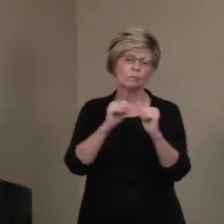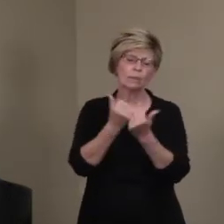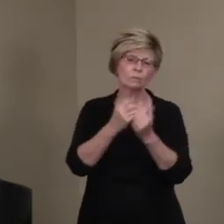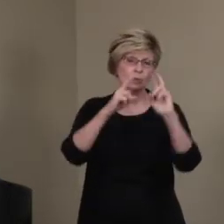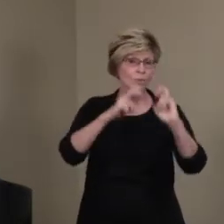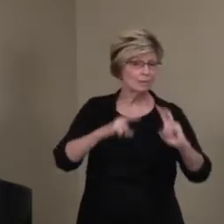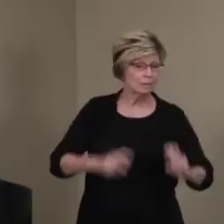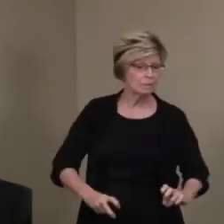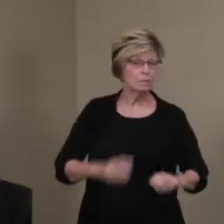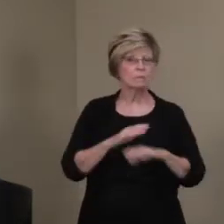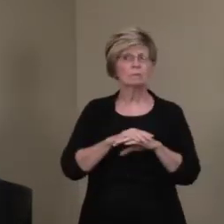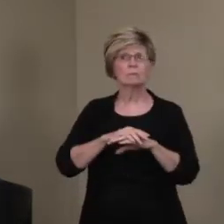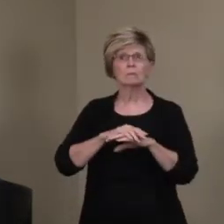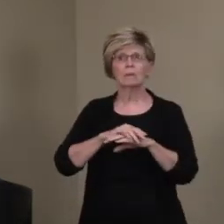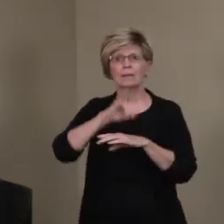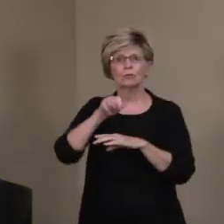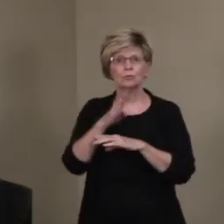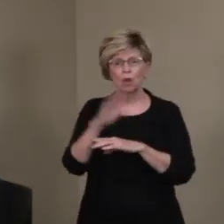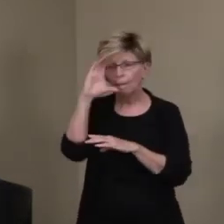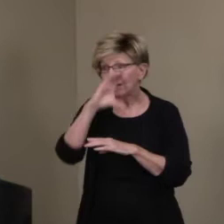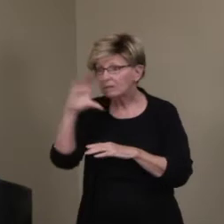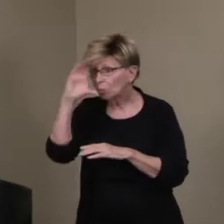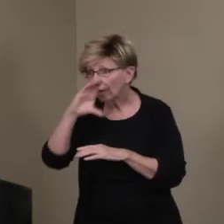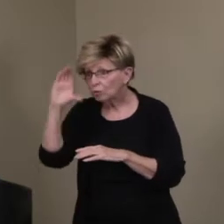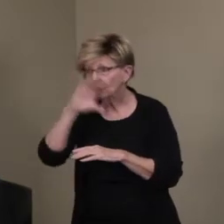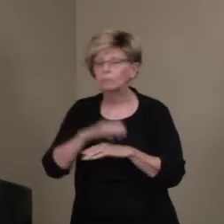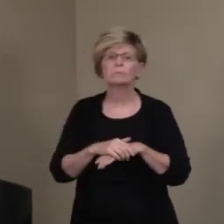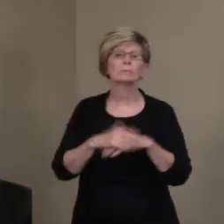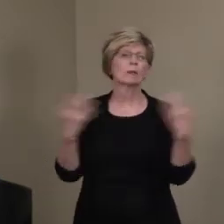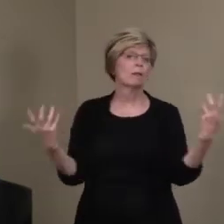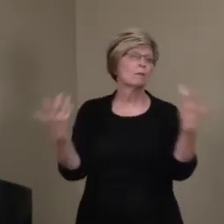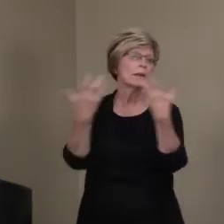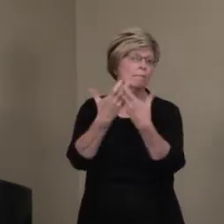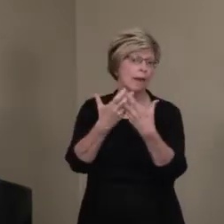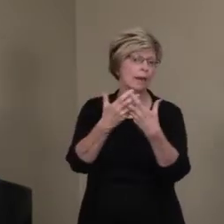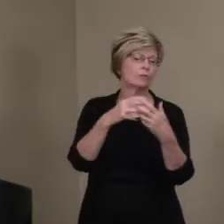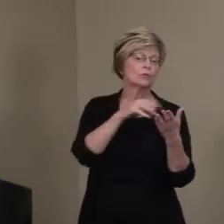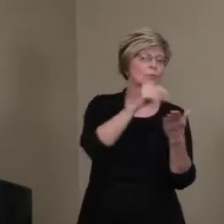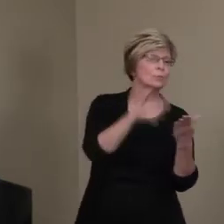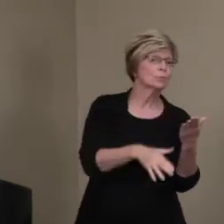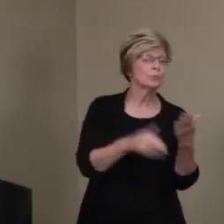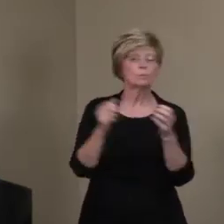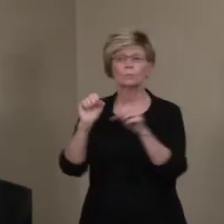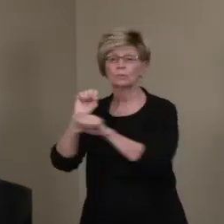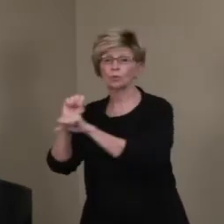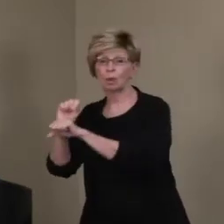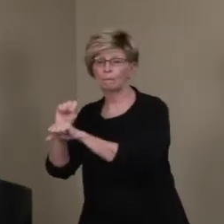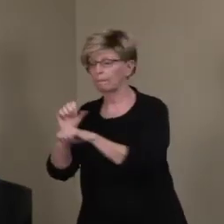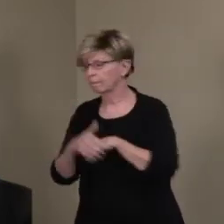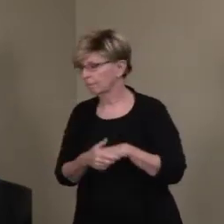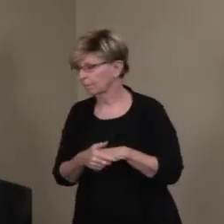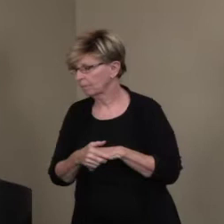support from agencies assessments the job search itself having those matched